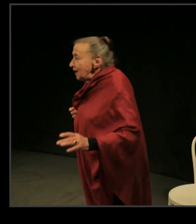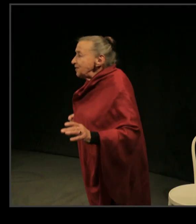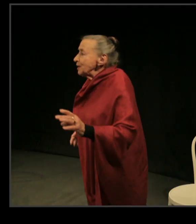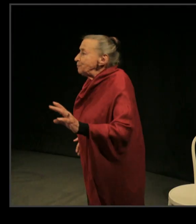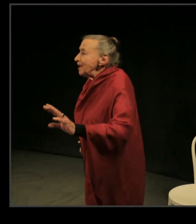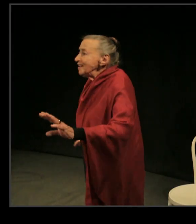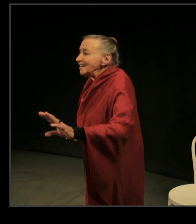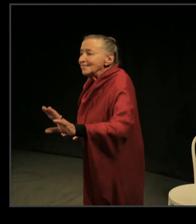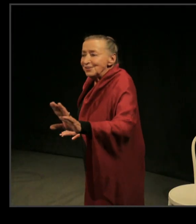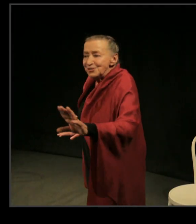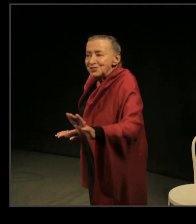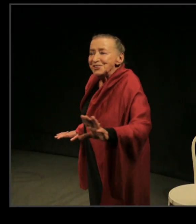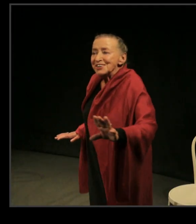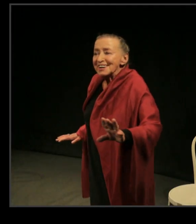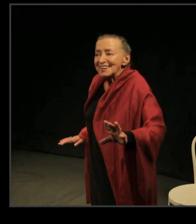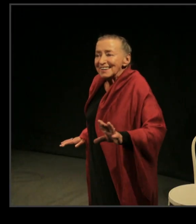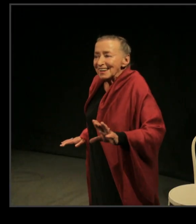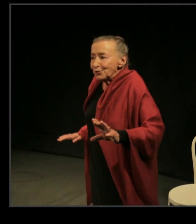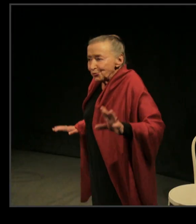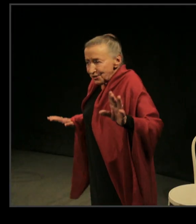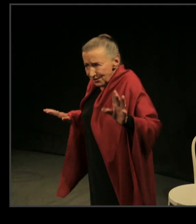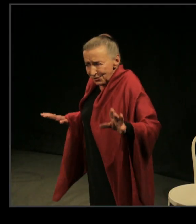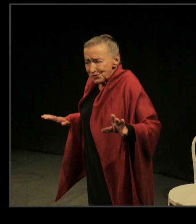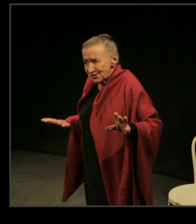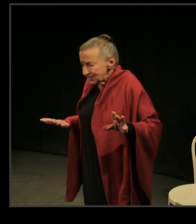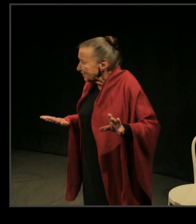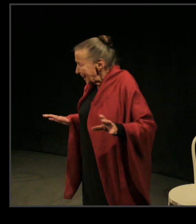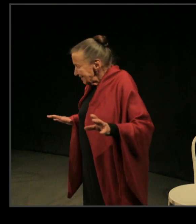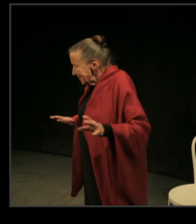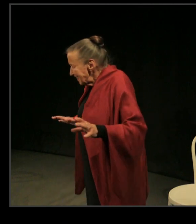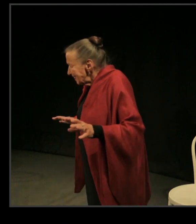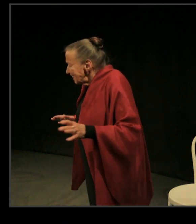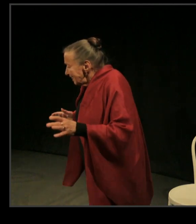Telimena came often to this place to sit.